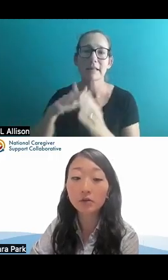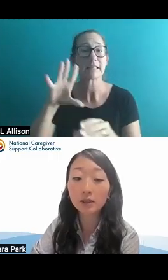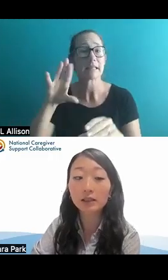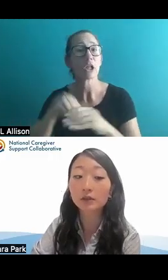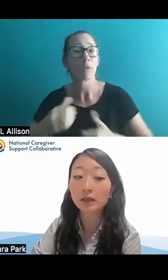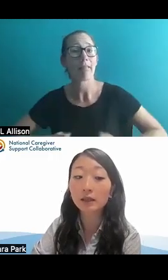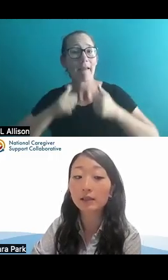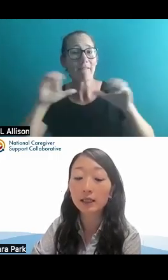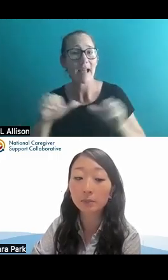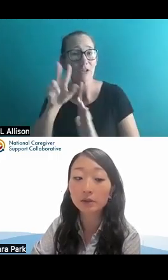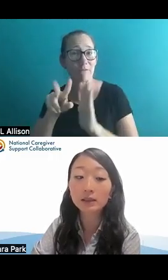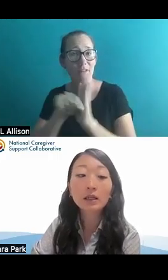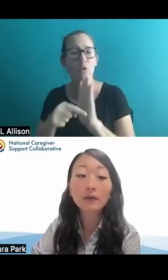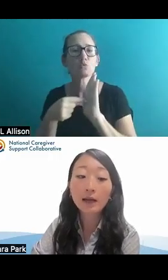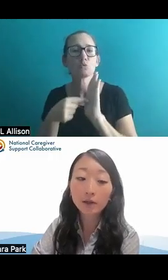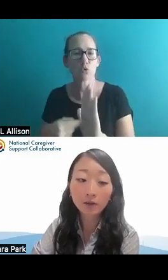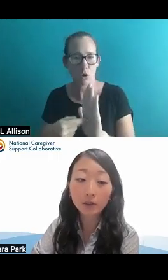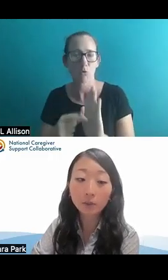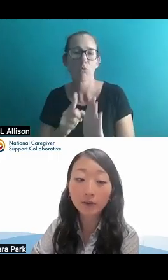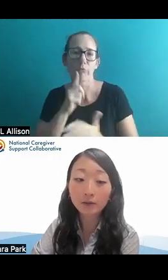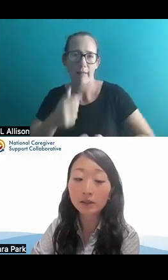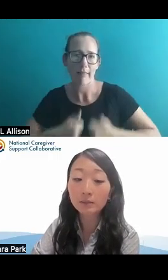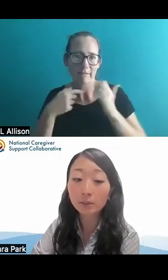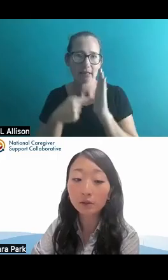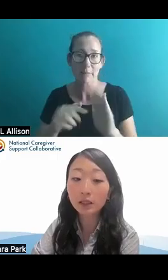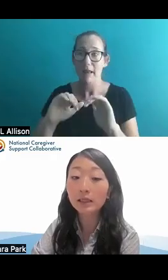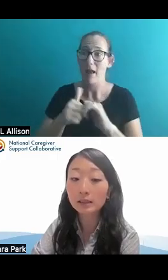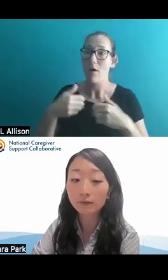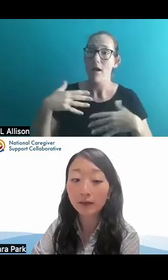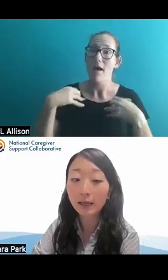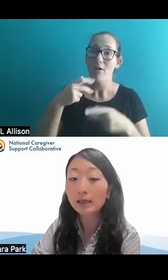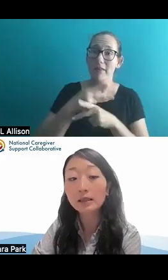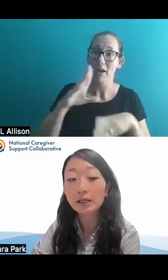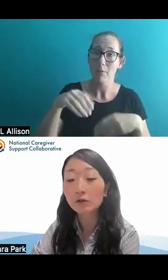showcase real life examples of how a healthcare provider or team member can identify, engage,